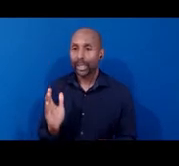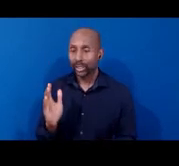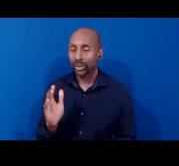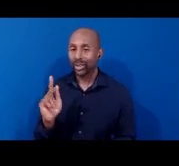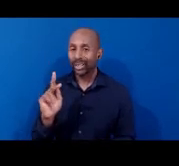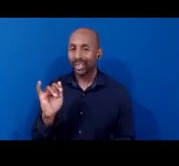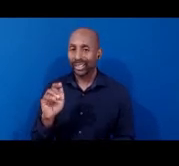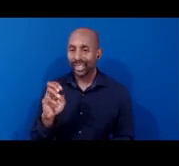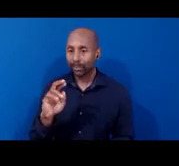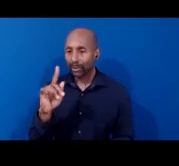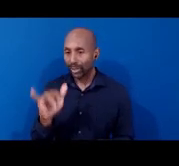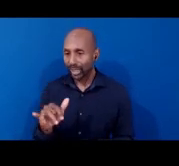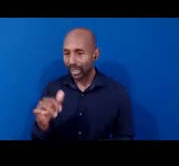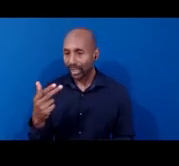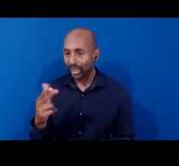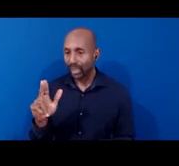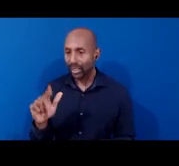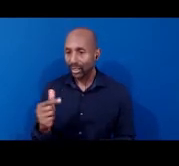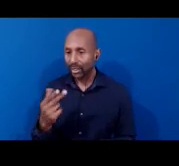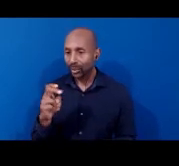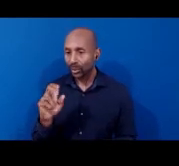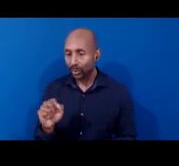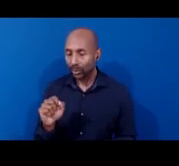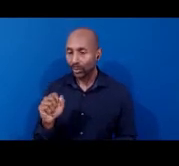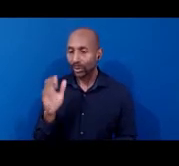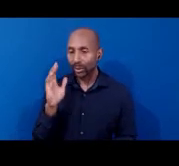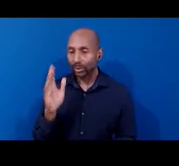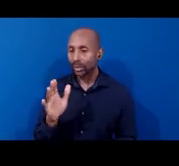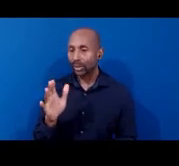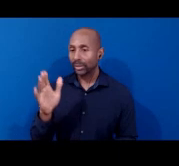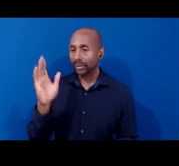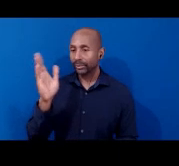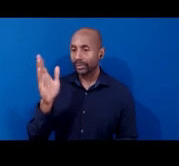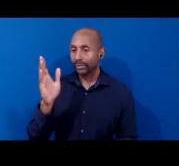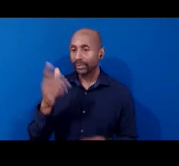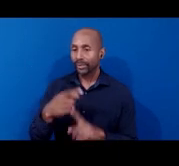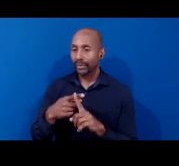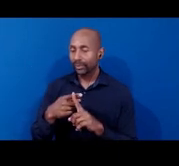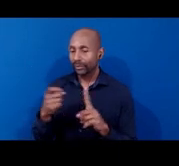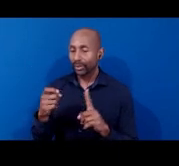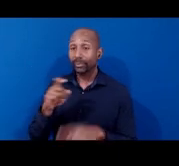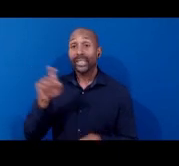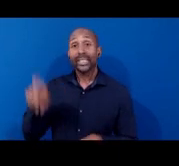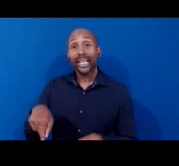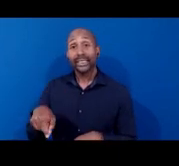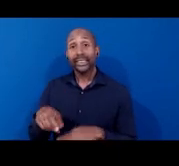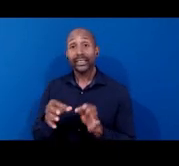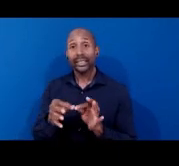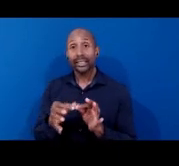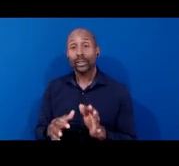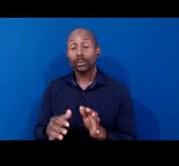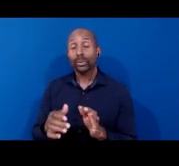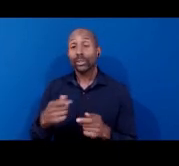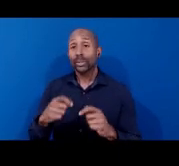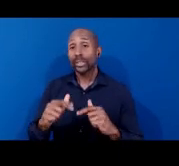Kimberly Hughes, who's going to speak to us coming from Texas. Hi, everyone. Thanks.